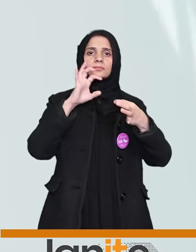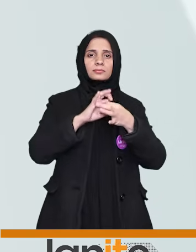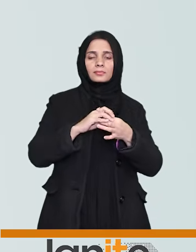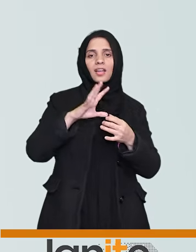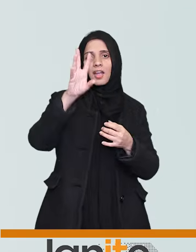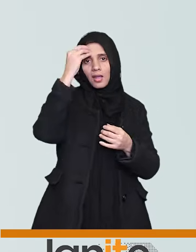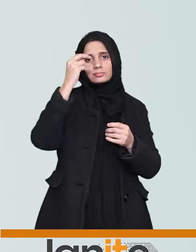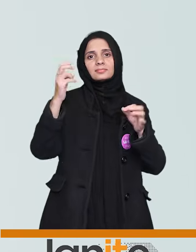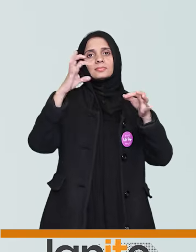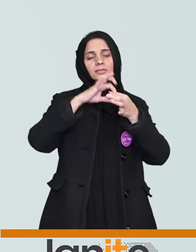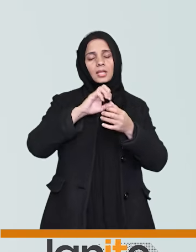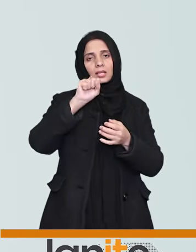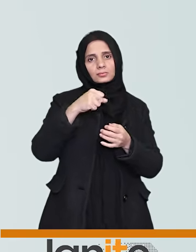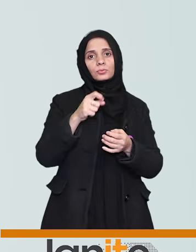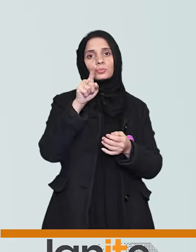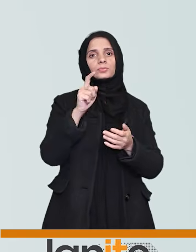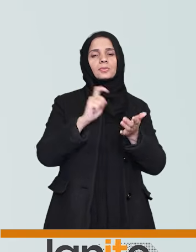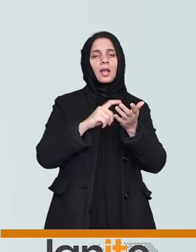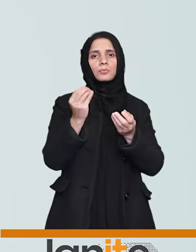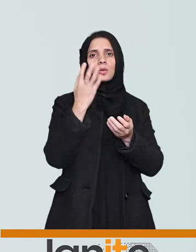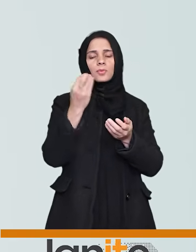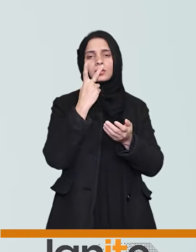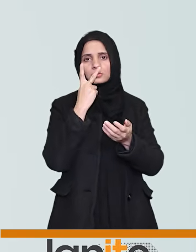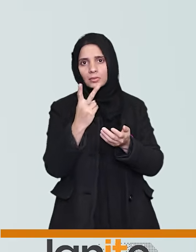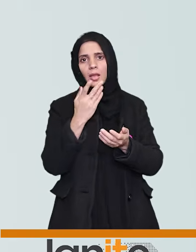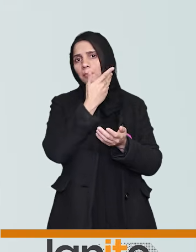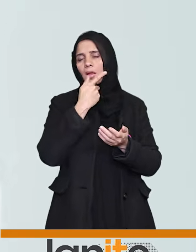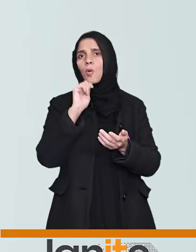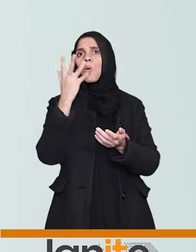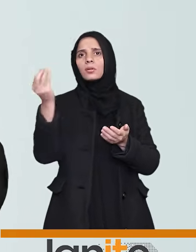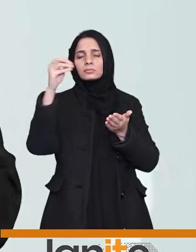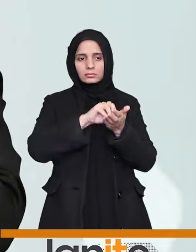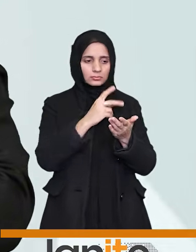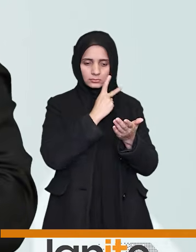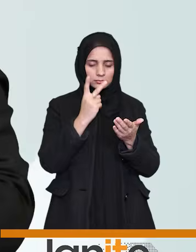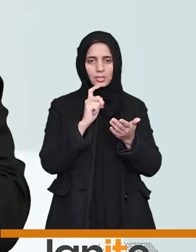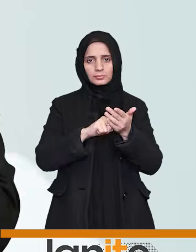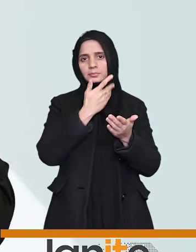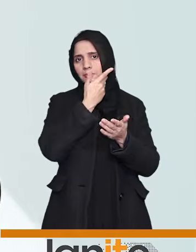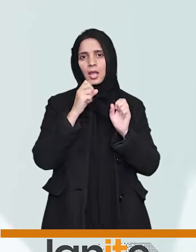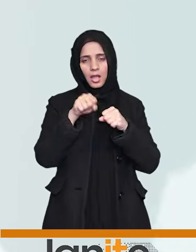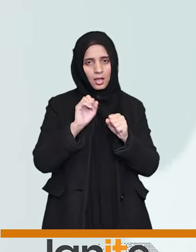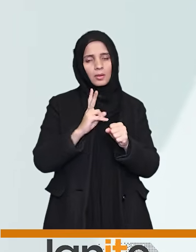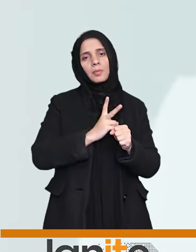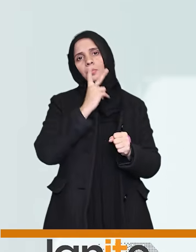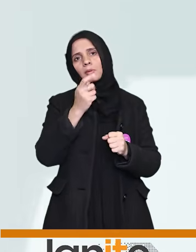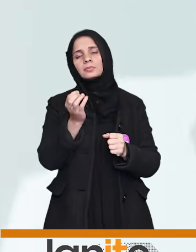You will get a notification as soon as a project is posted or in some way a message is sent to you on the project message board